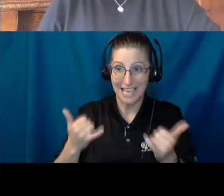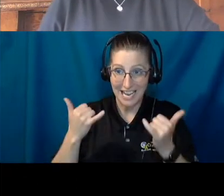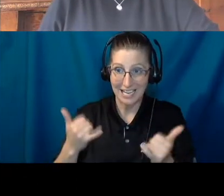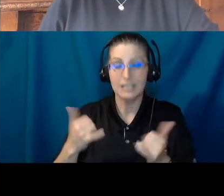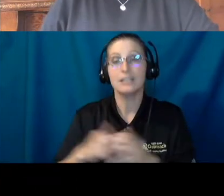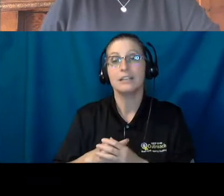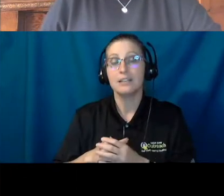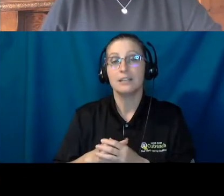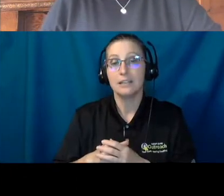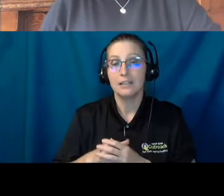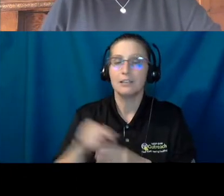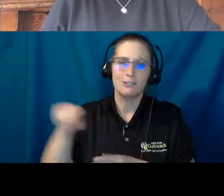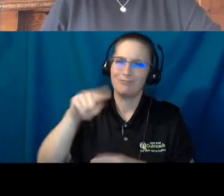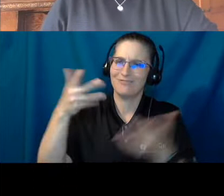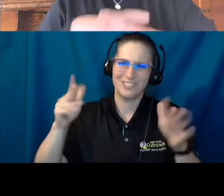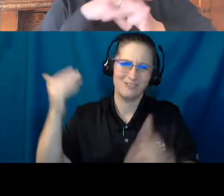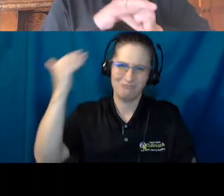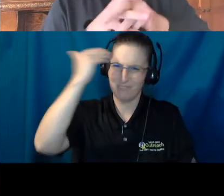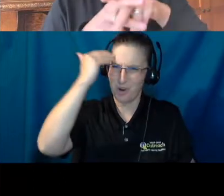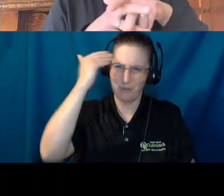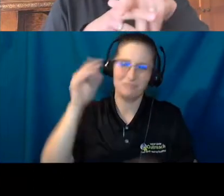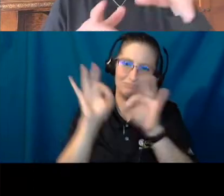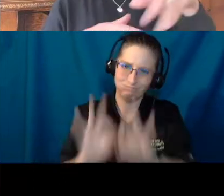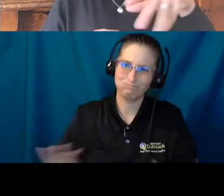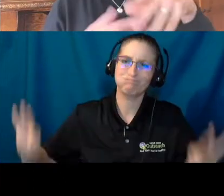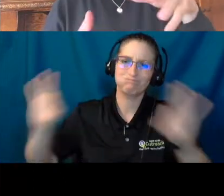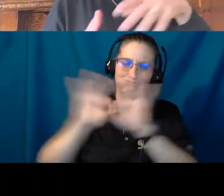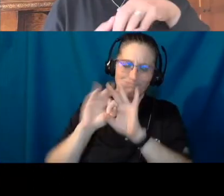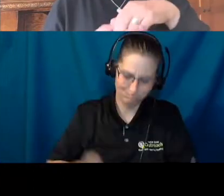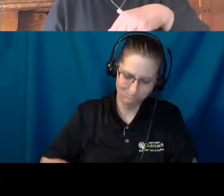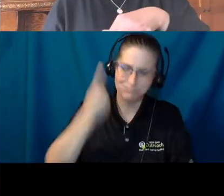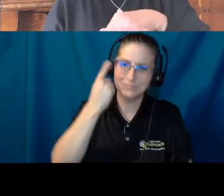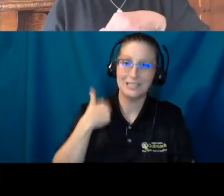that you probably already understand how important social skills and these positive relationships